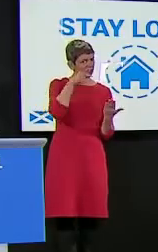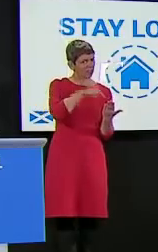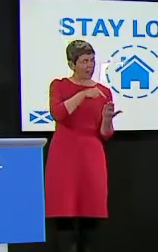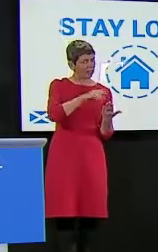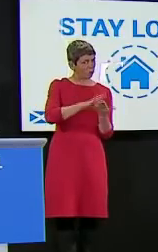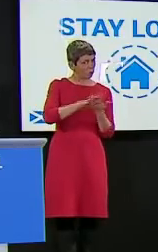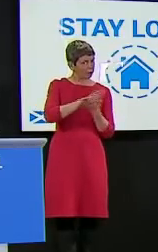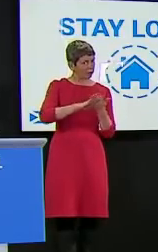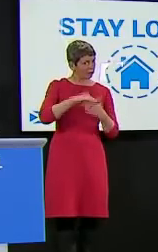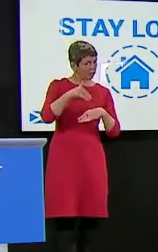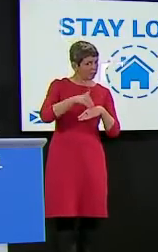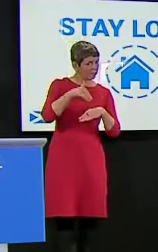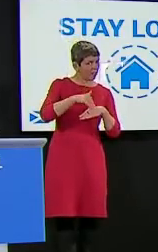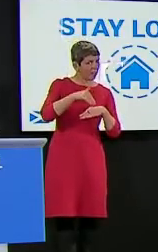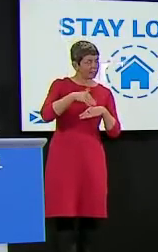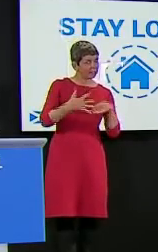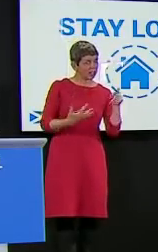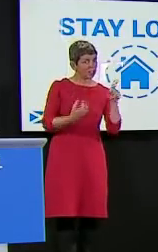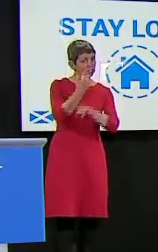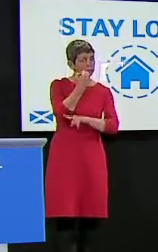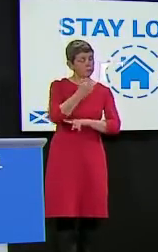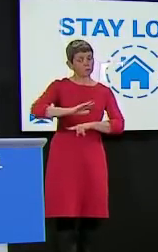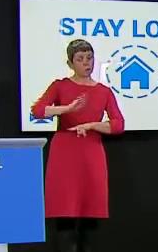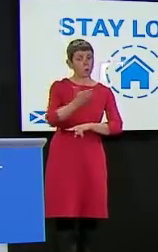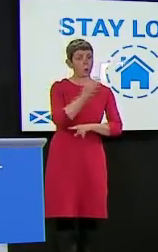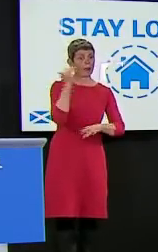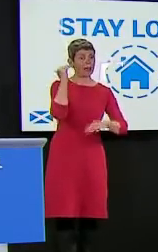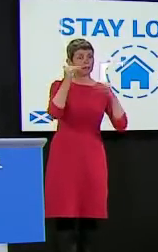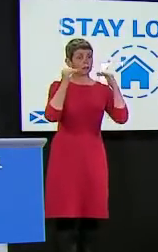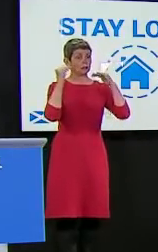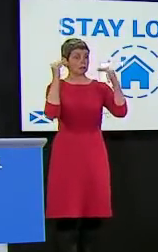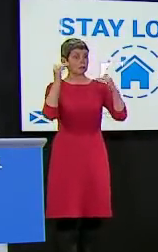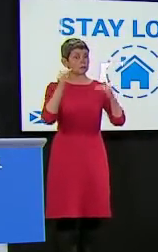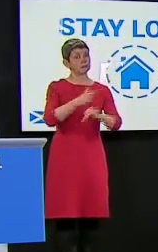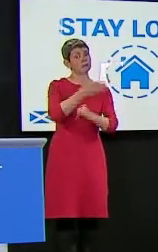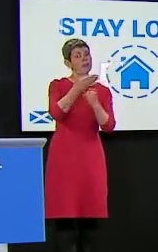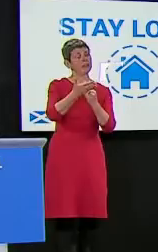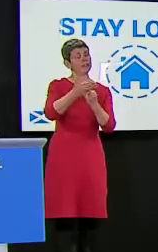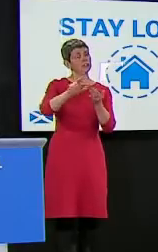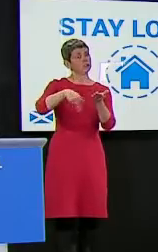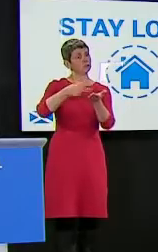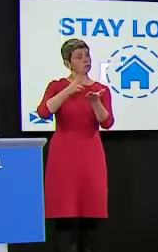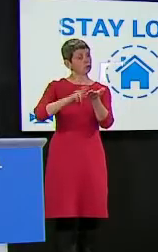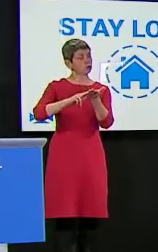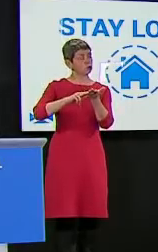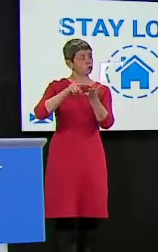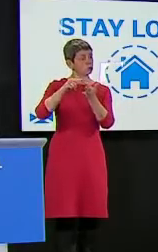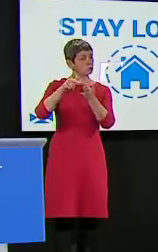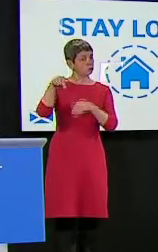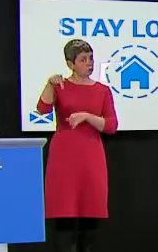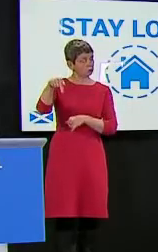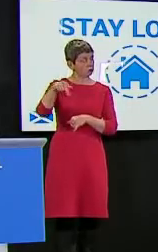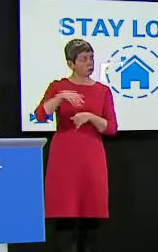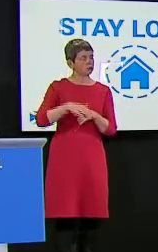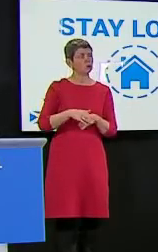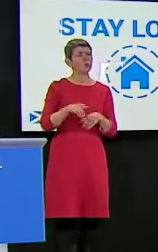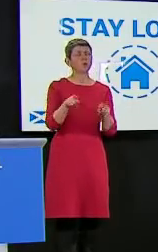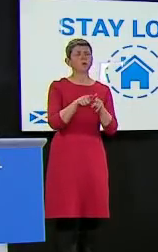or assurance that you could give around that today um and also on Friday Jeane Freeman admitted that